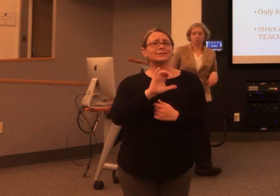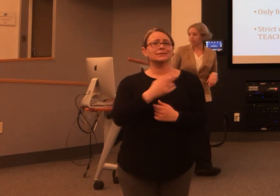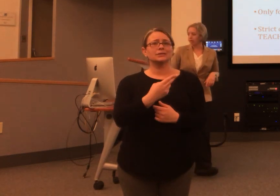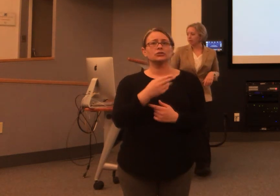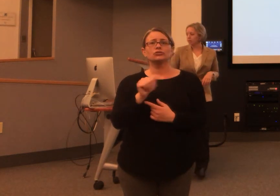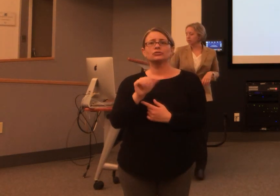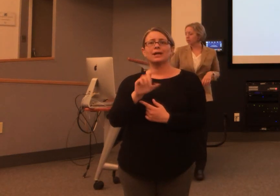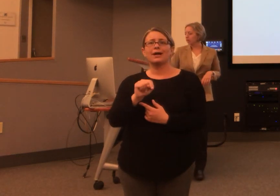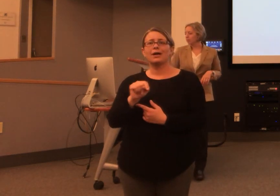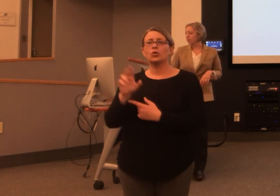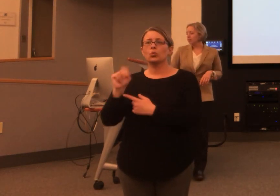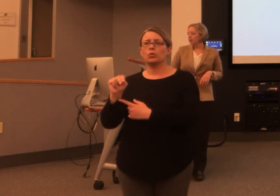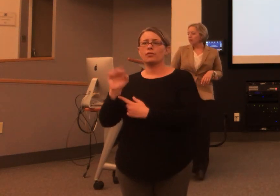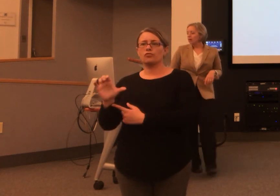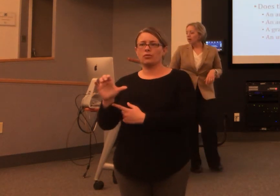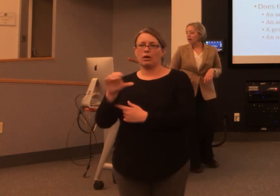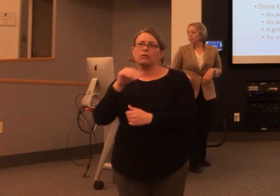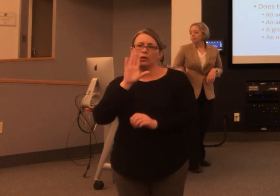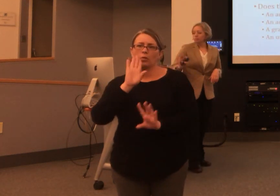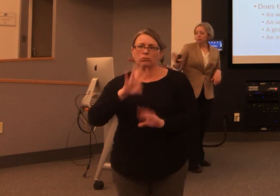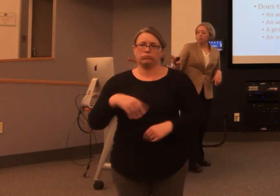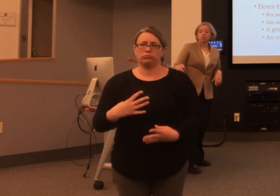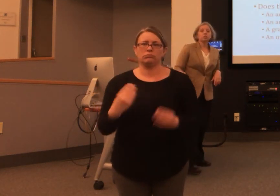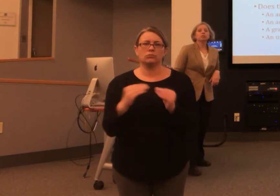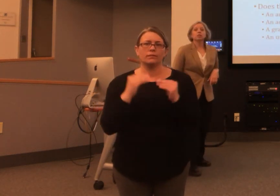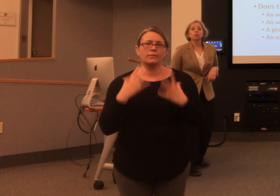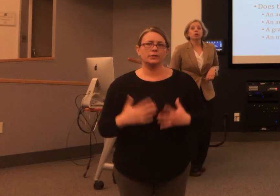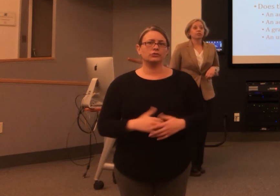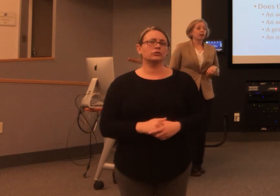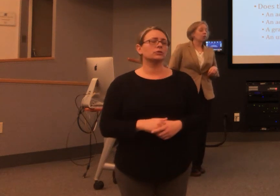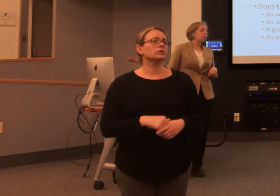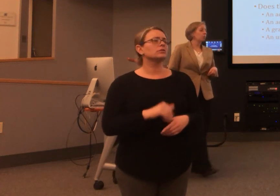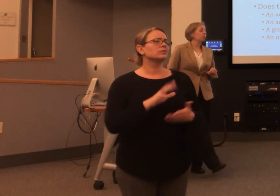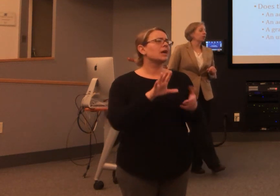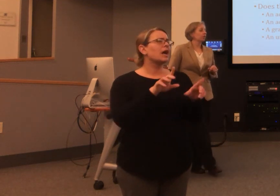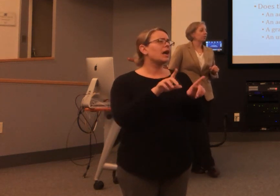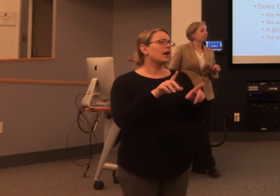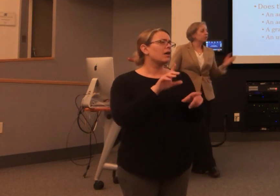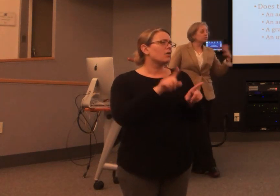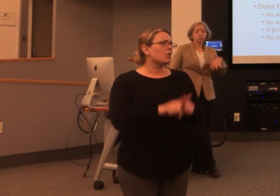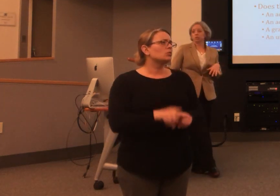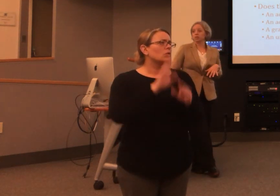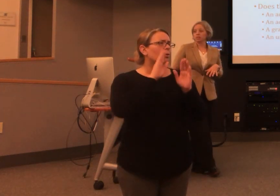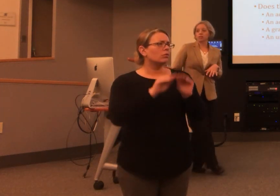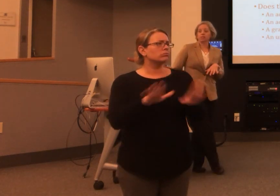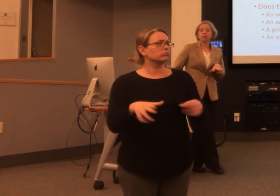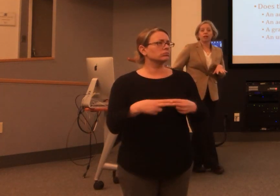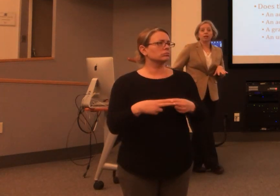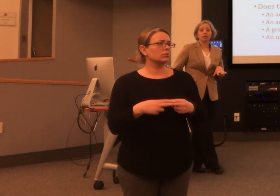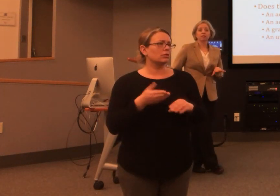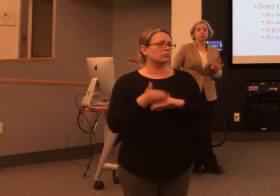to everybody afterwards. So I just wanna leave you all now with the reason we're doing this here today is